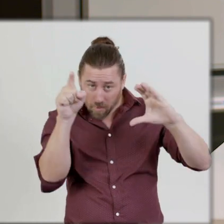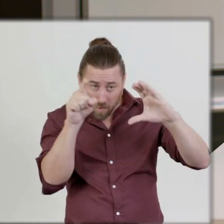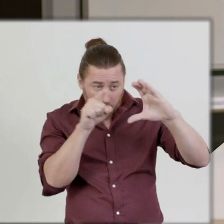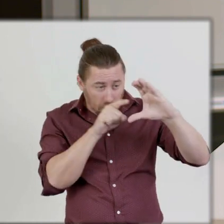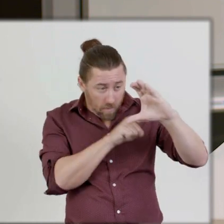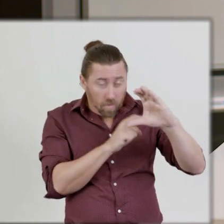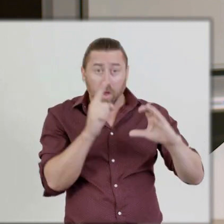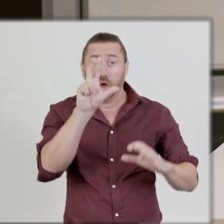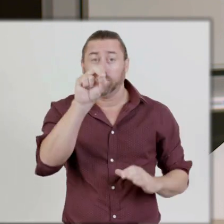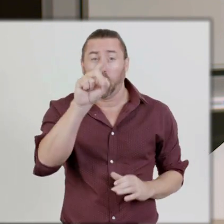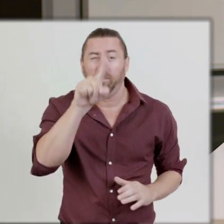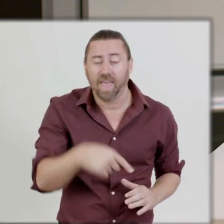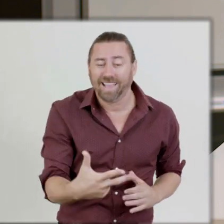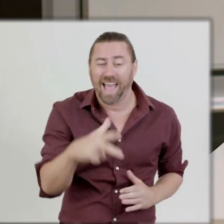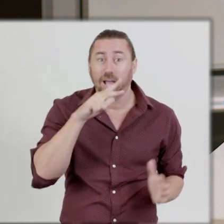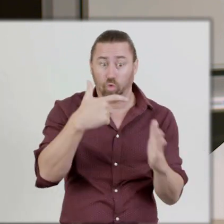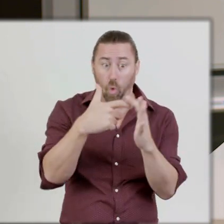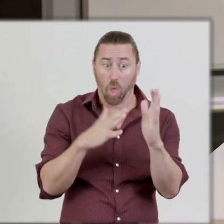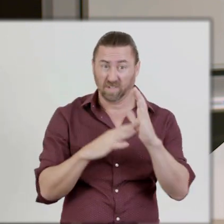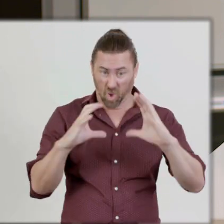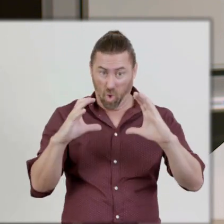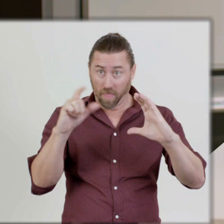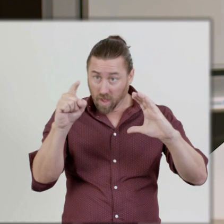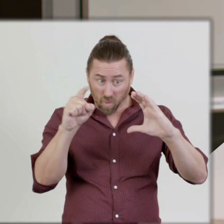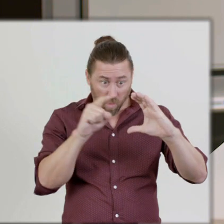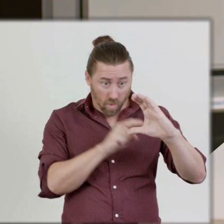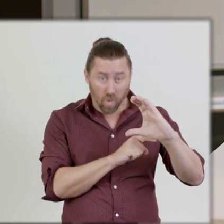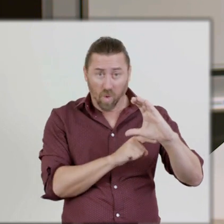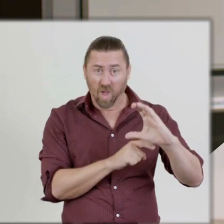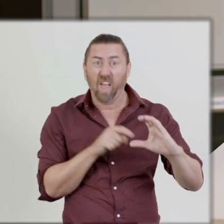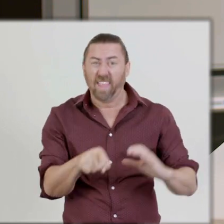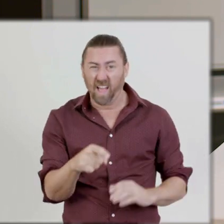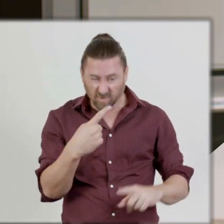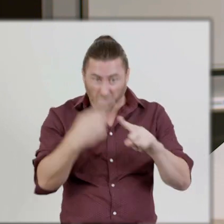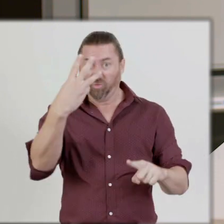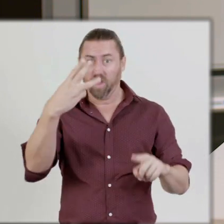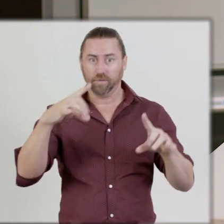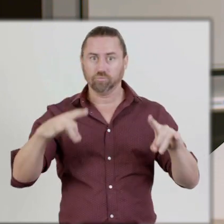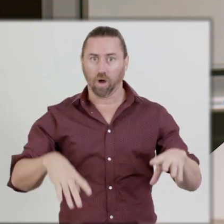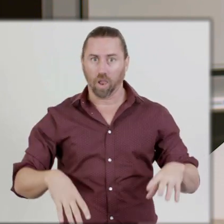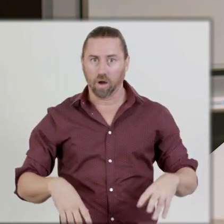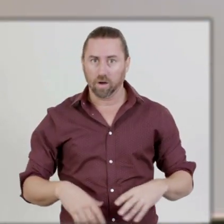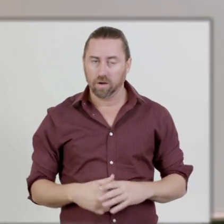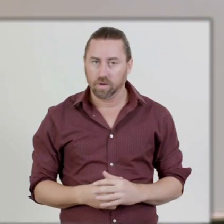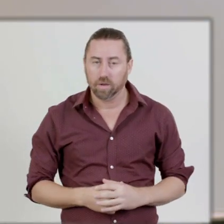to the opposite side, it would be 12,800 kilometres. That's three times the width of Australia.